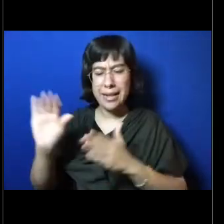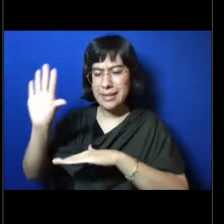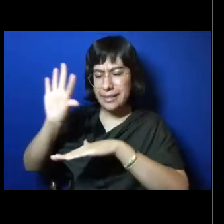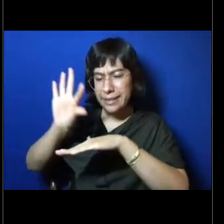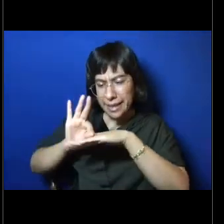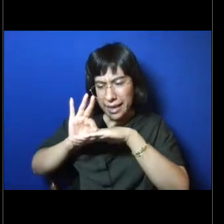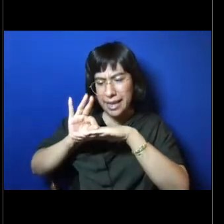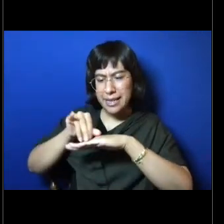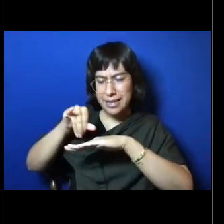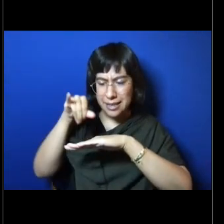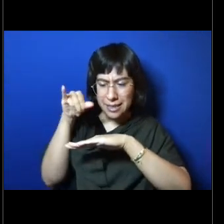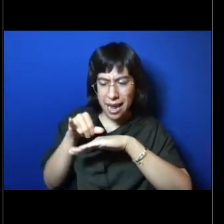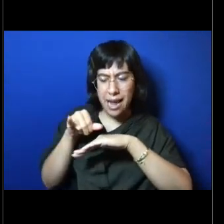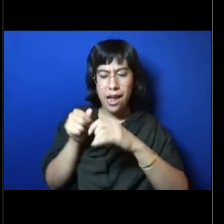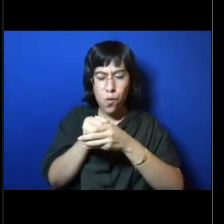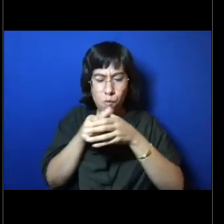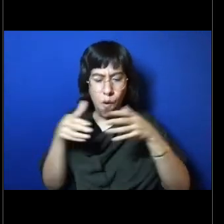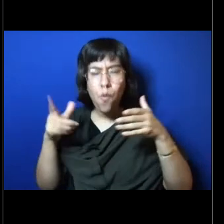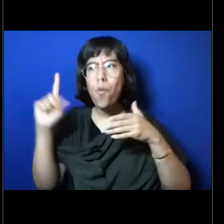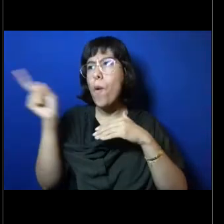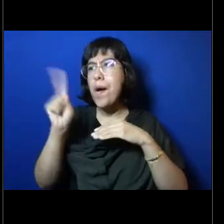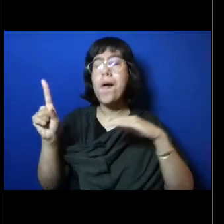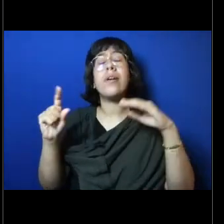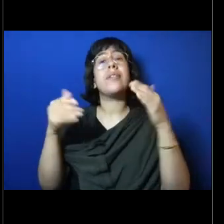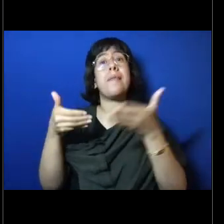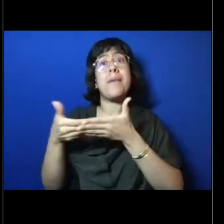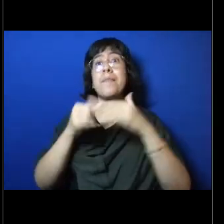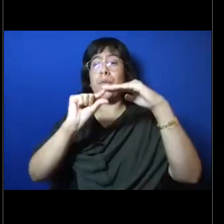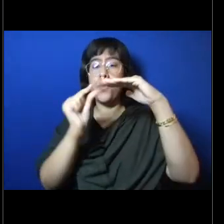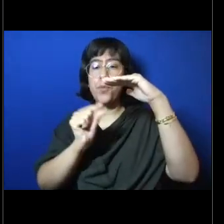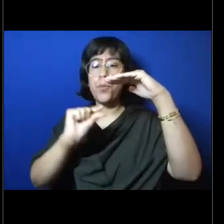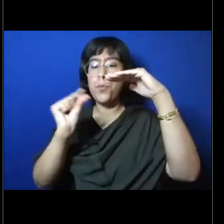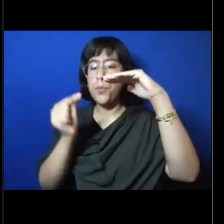and start growing. And so they're looking for these open places